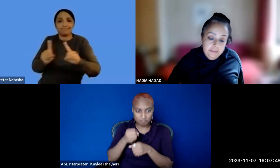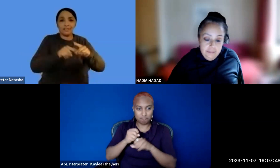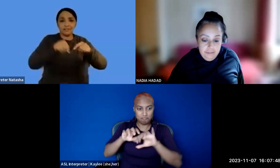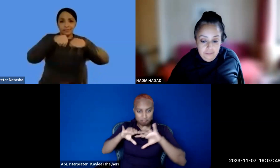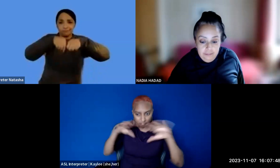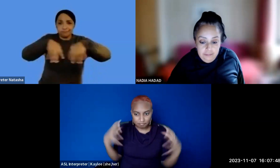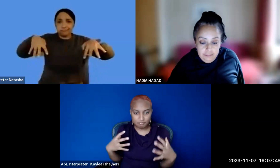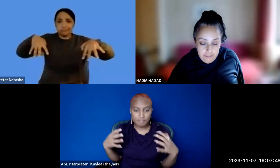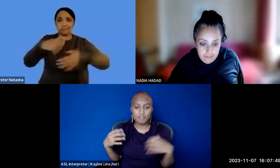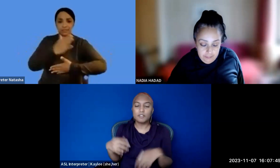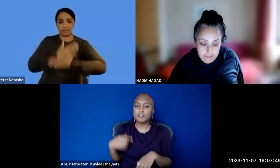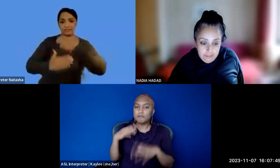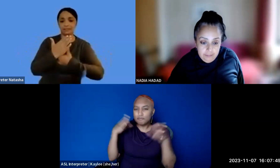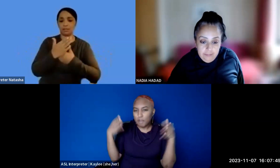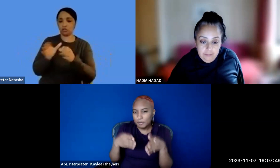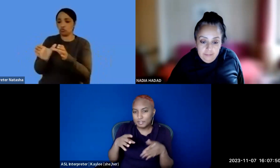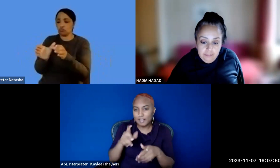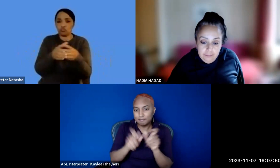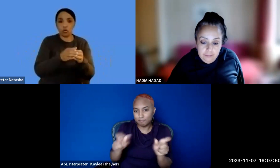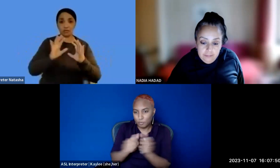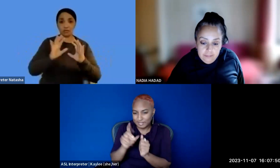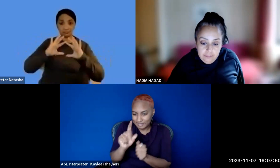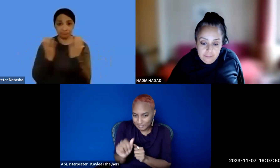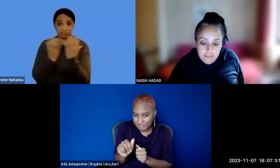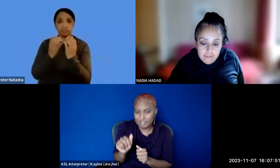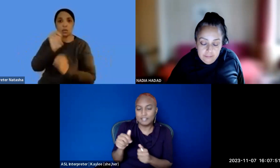We are active across many fields to influence the EU